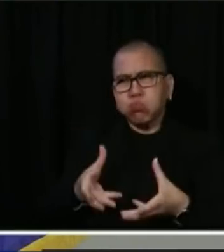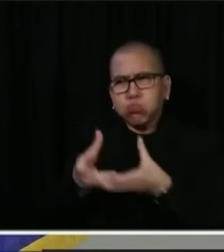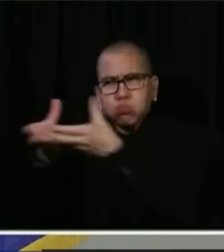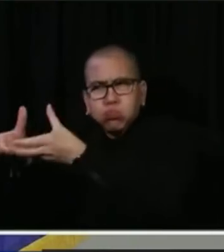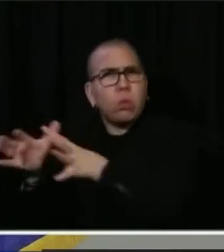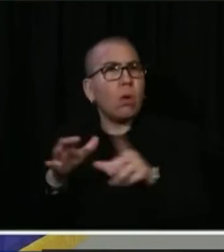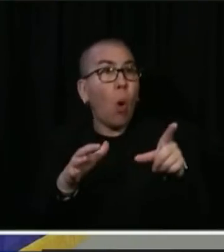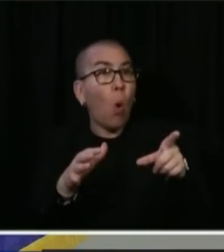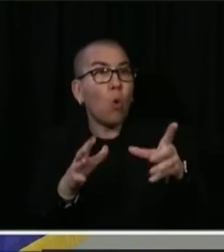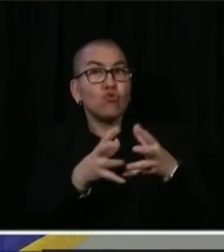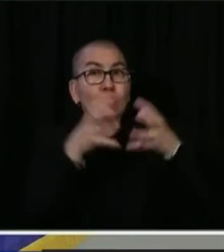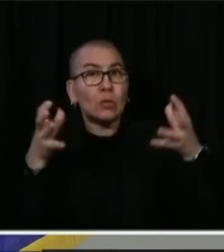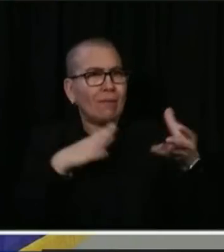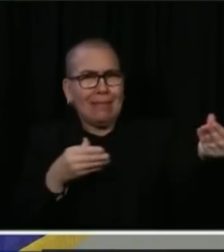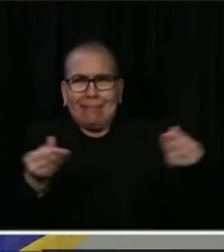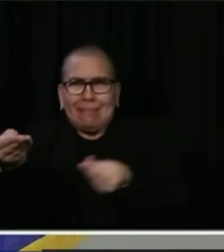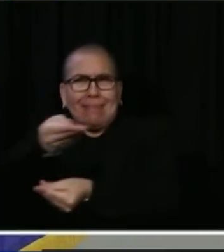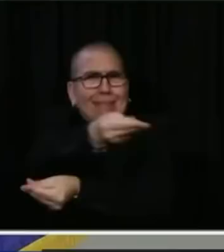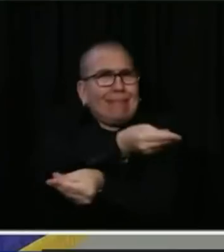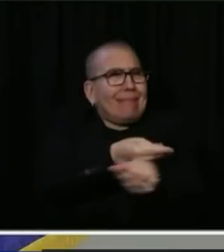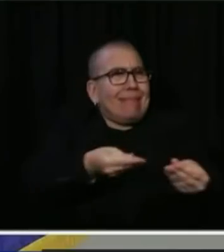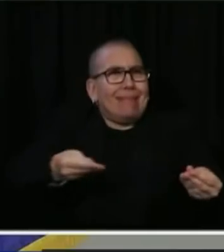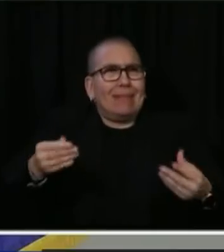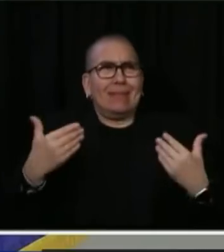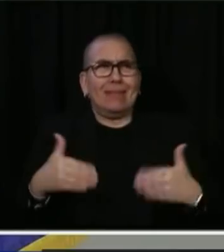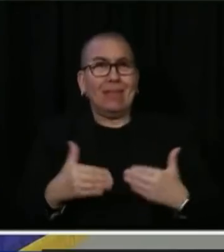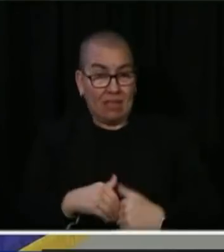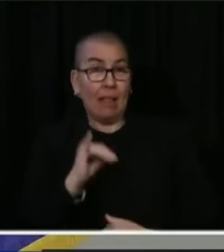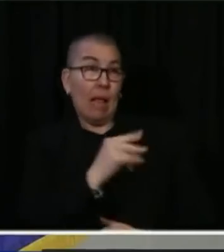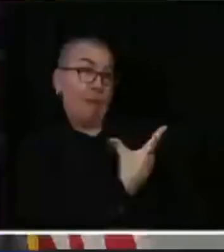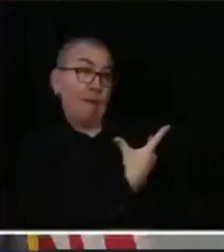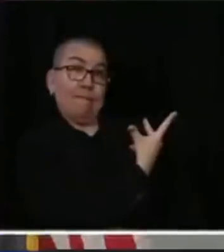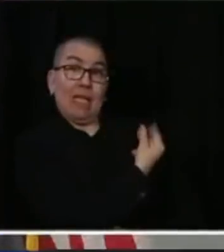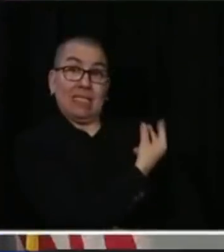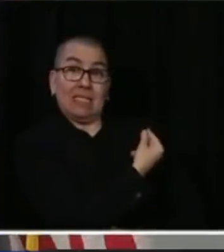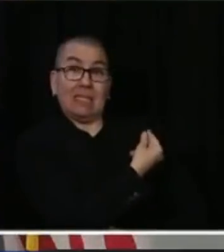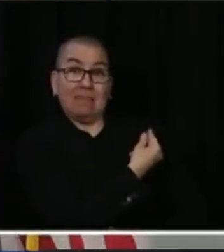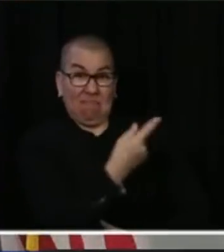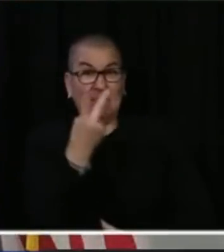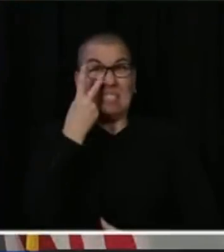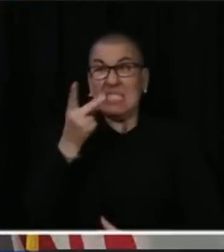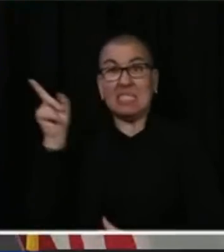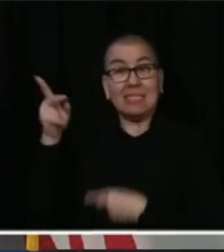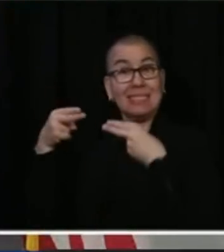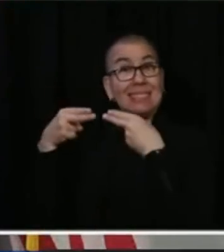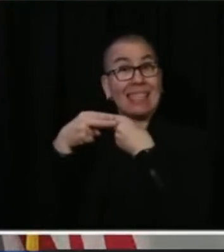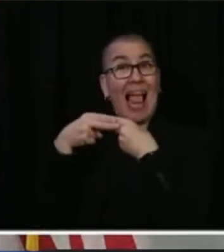MINNESOTA IS DELIVERING FASTER THAN ANYBODY. THIS WEEK, THE FEDERAL GOVERNMENT HAS GIVEN